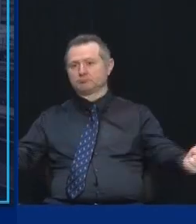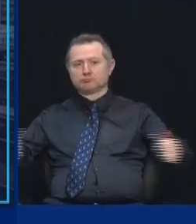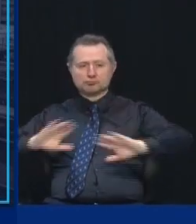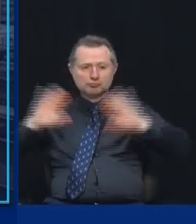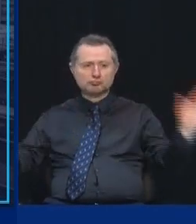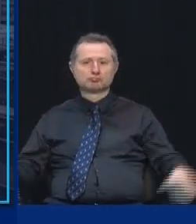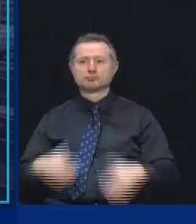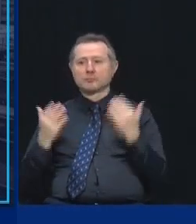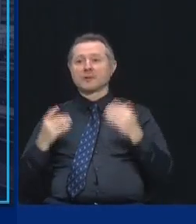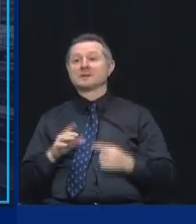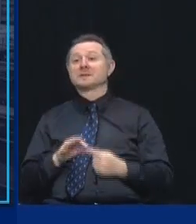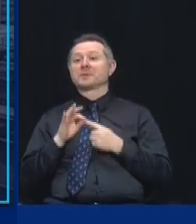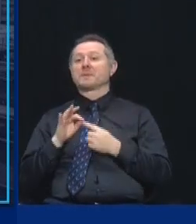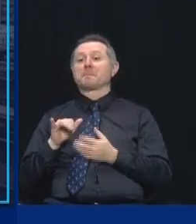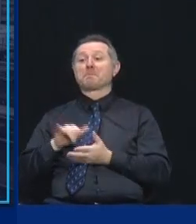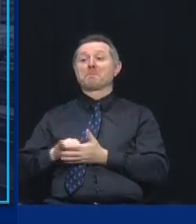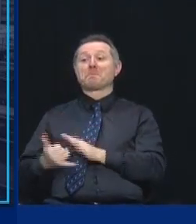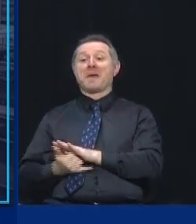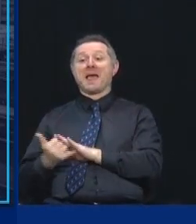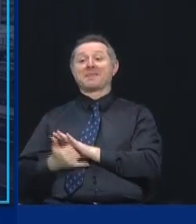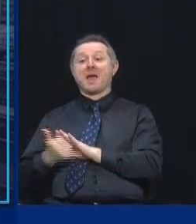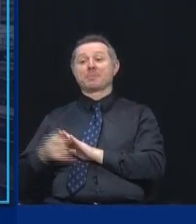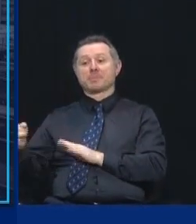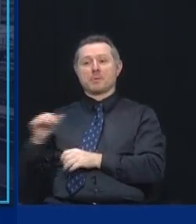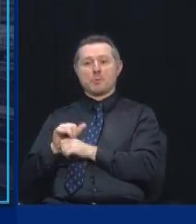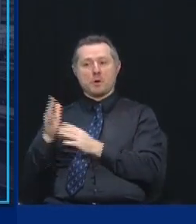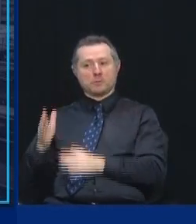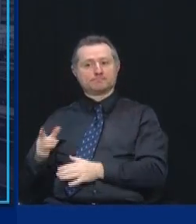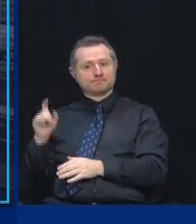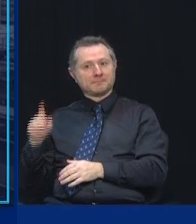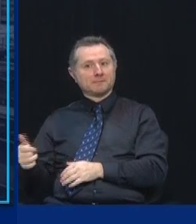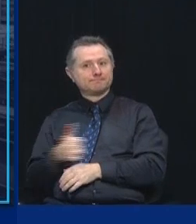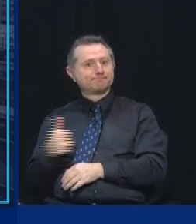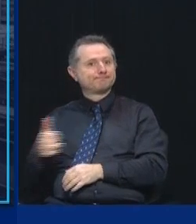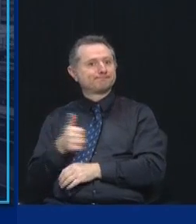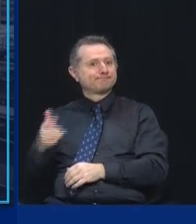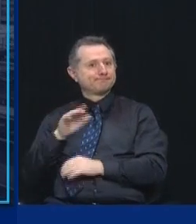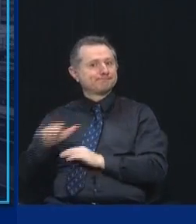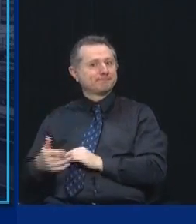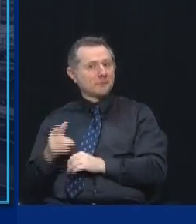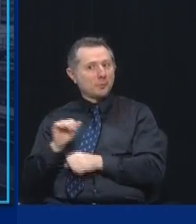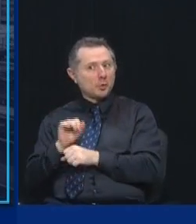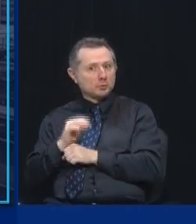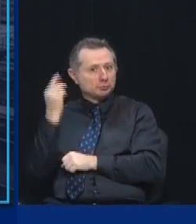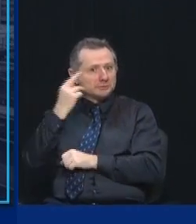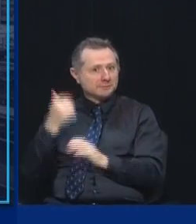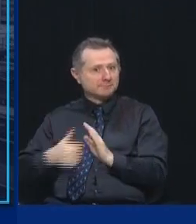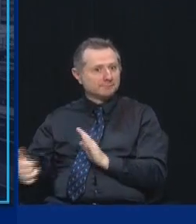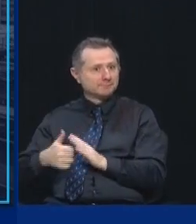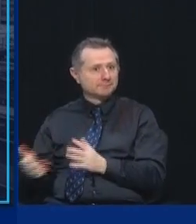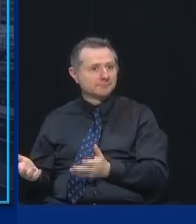THE CURFEW LIFT WILL APPLY TO RESTAURANTS, BARS, ET CETERA. ESPECIALLY IN MANHATTAN, WORKERS